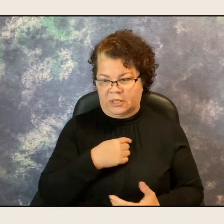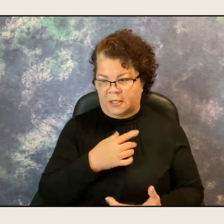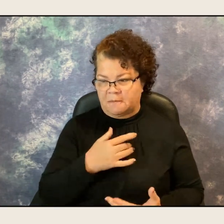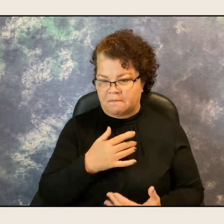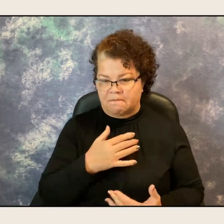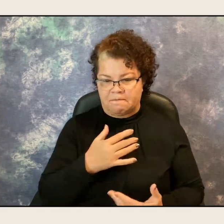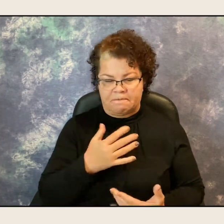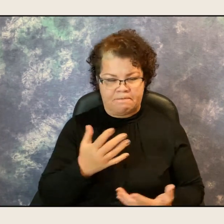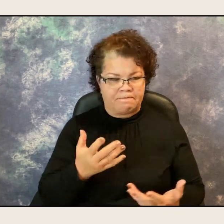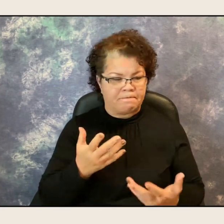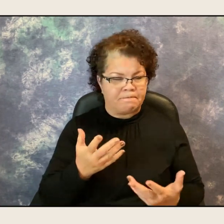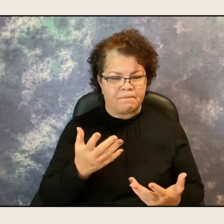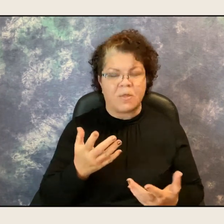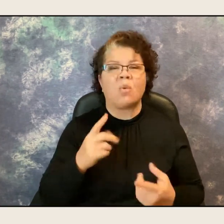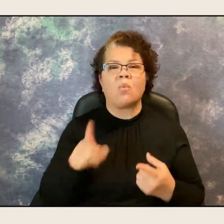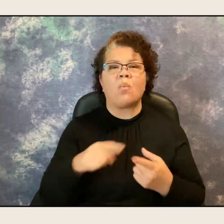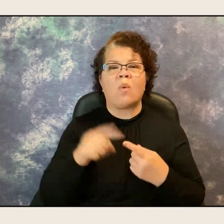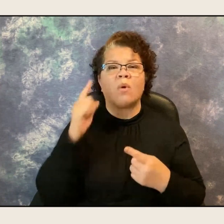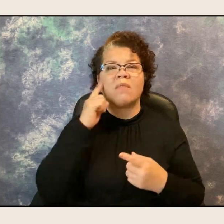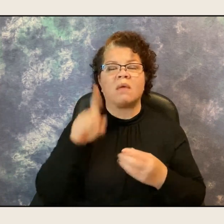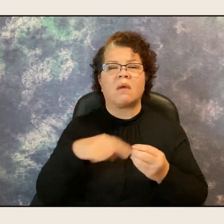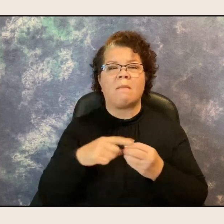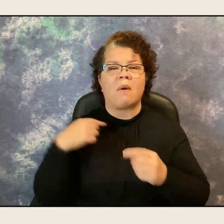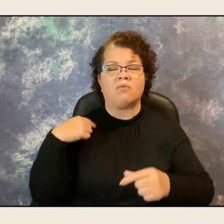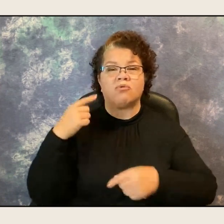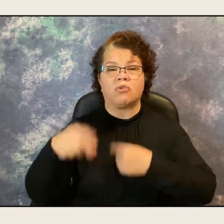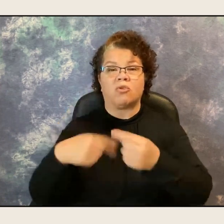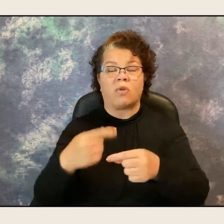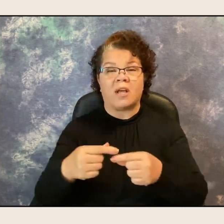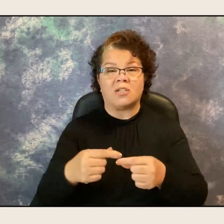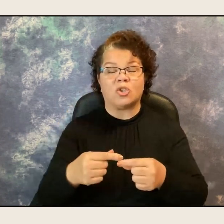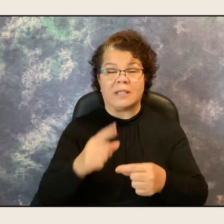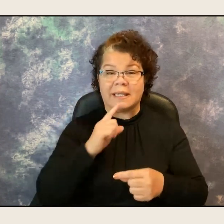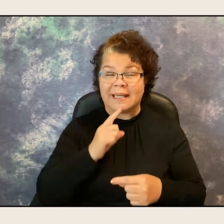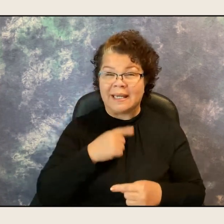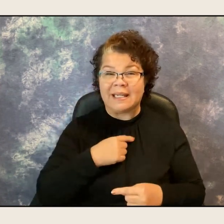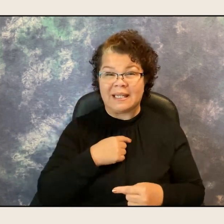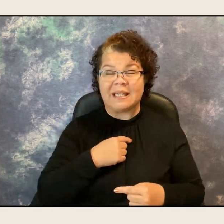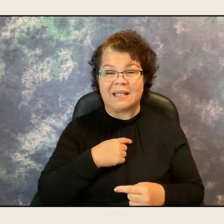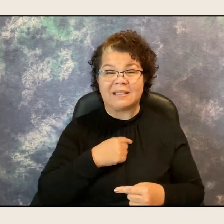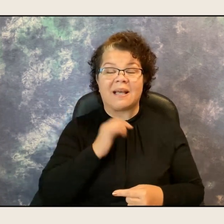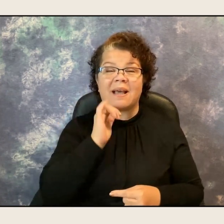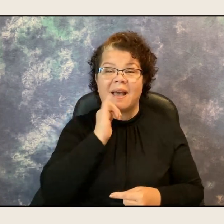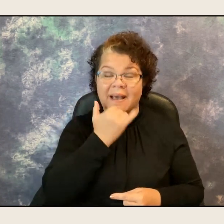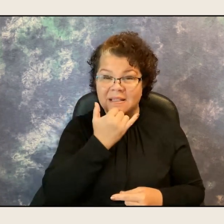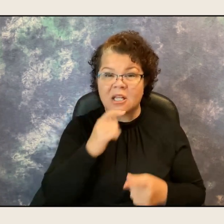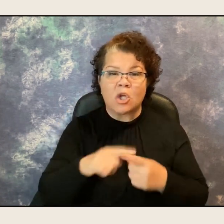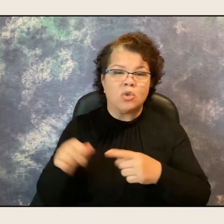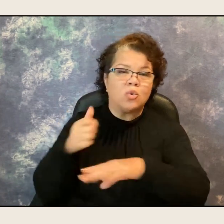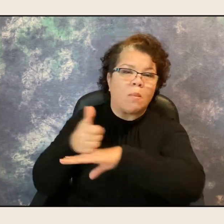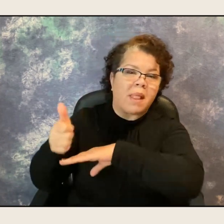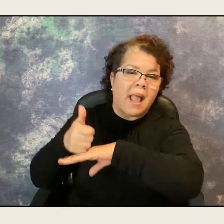When we're thinking about generations, I think it's an accident to blame purely. I mean, let's put the blame where it lies,